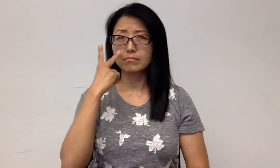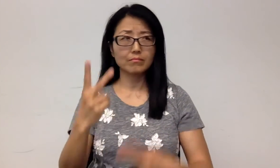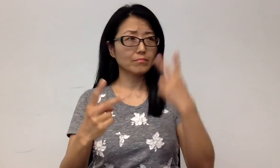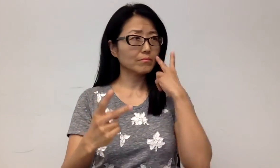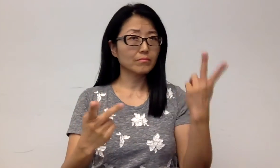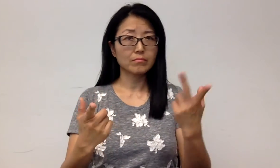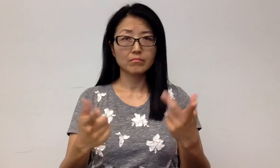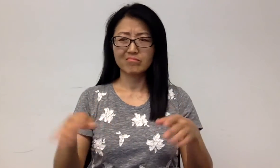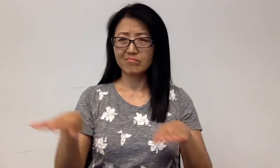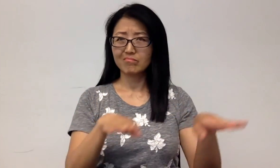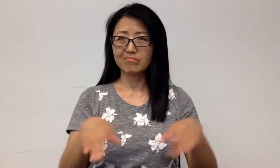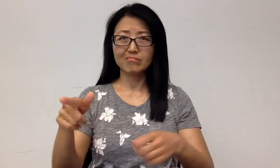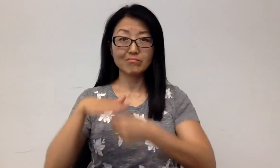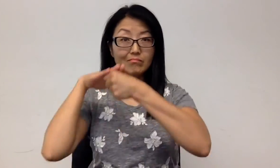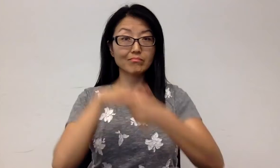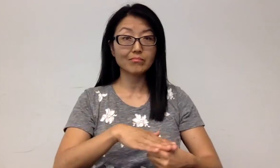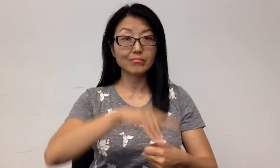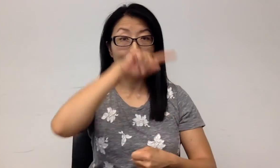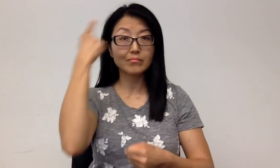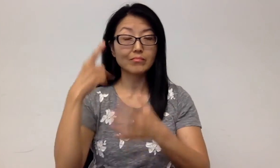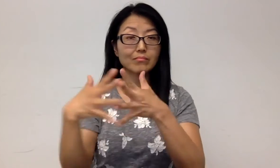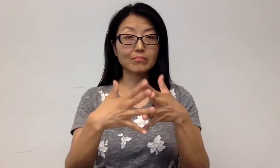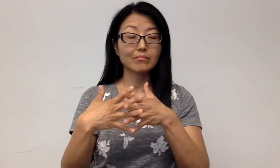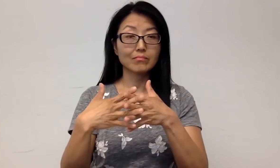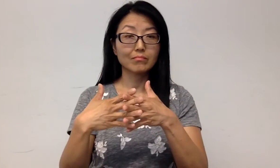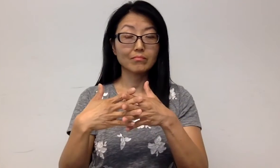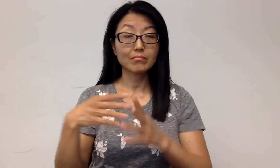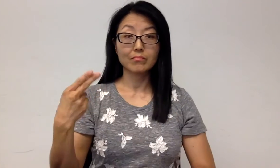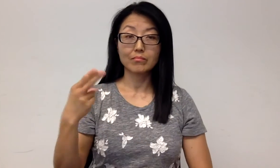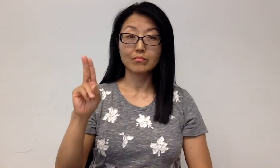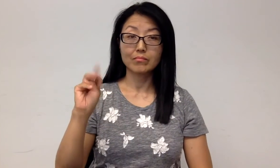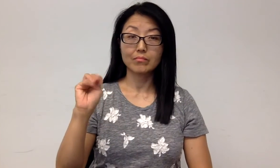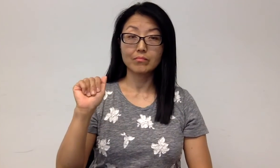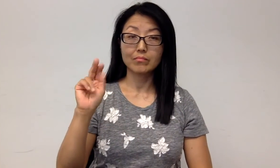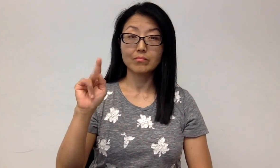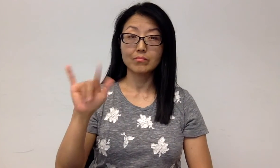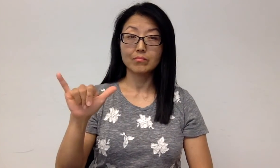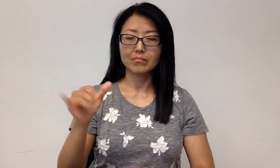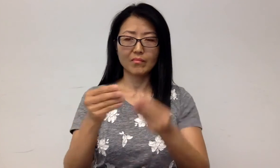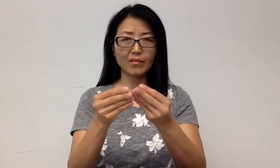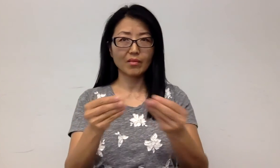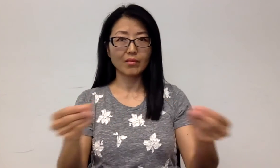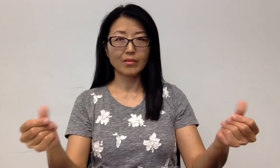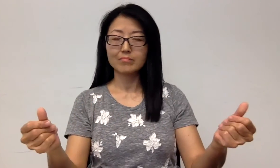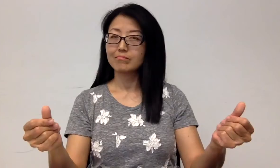say or do things that diminish the humanity of Black Americans in this country.